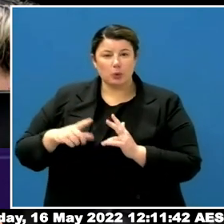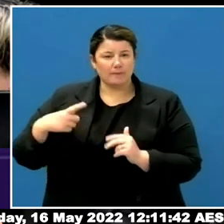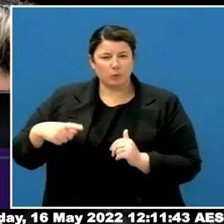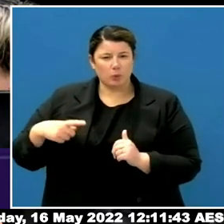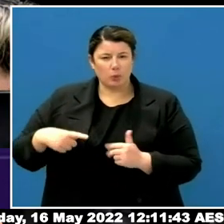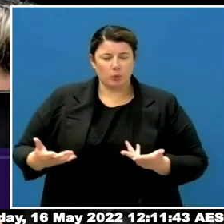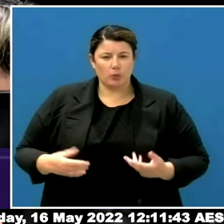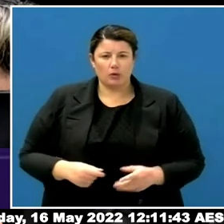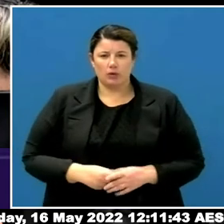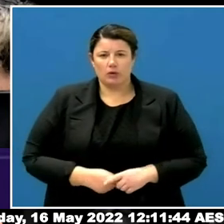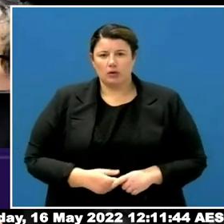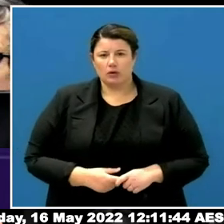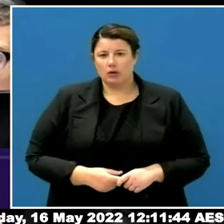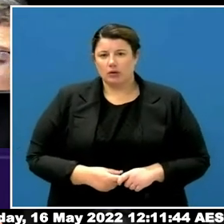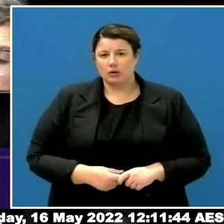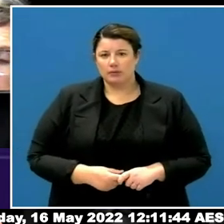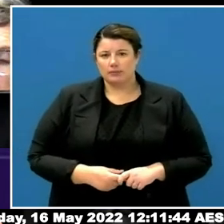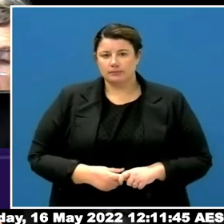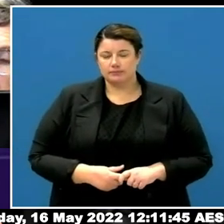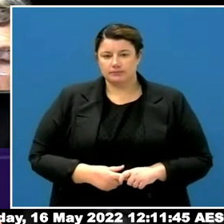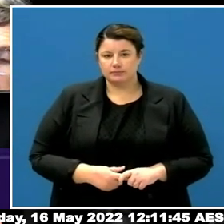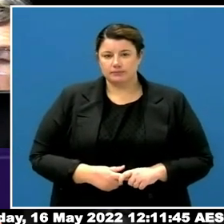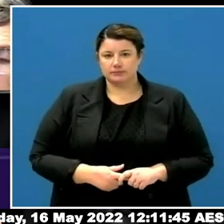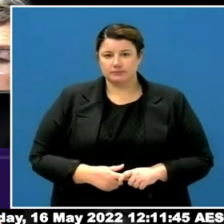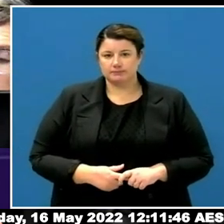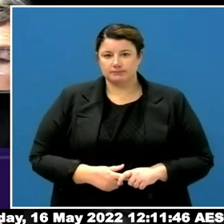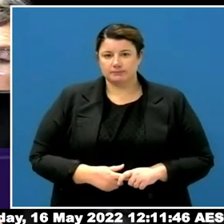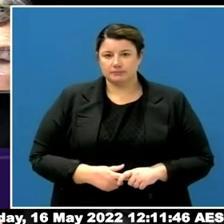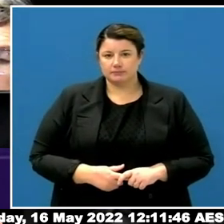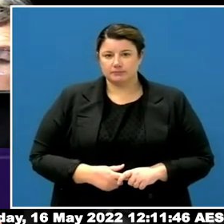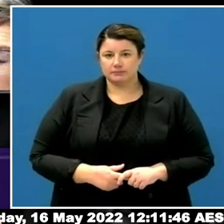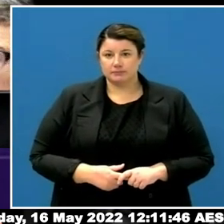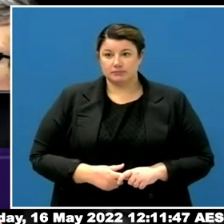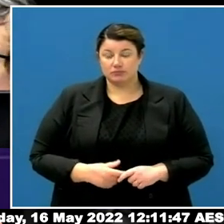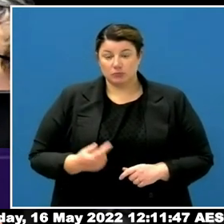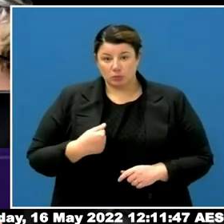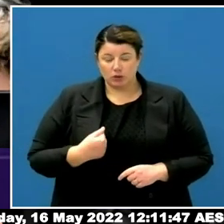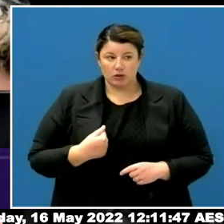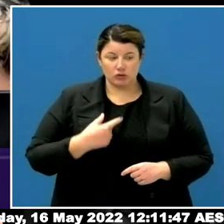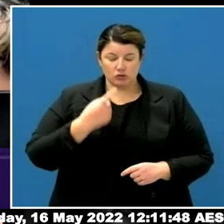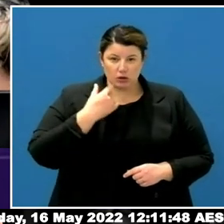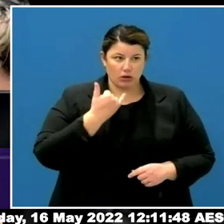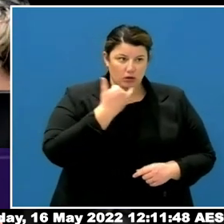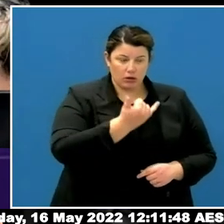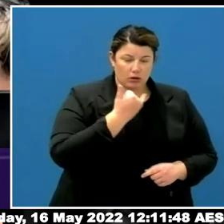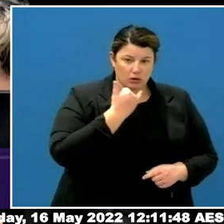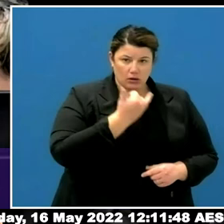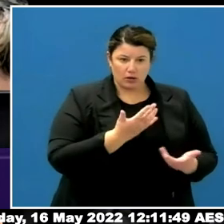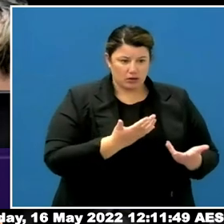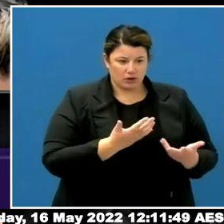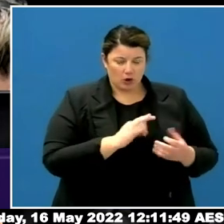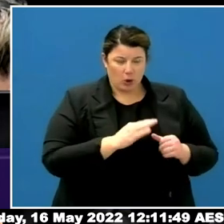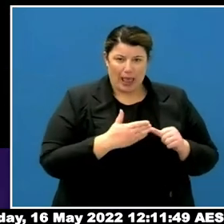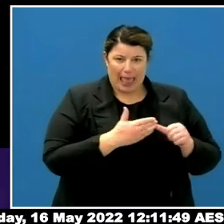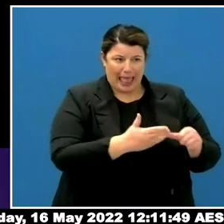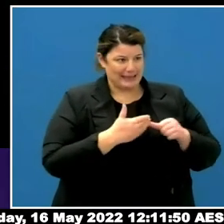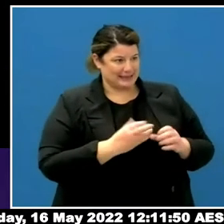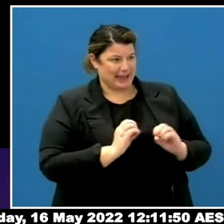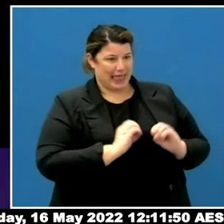Because we were just getting no answers. When you say "no answers", from whom? From the Team Leader.